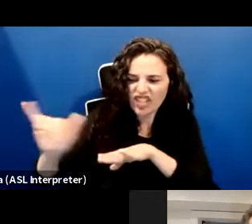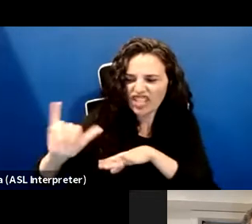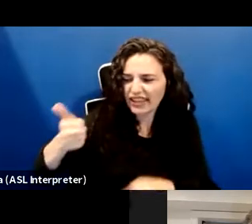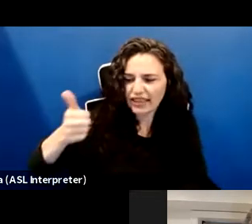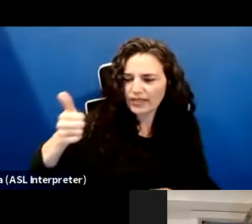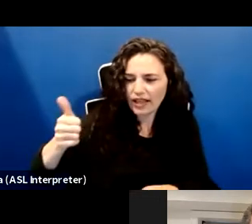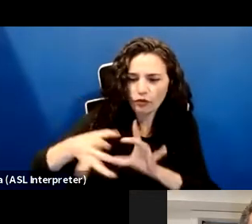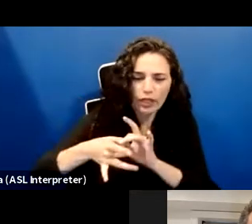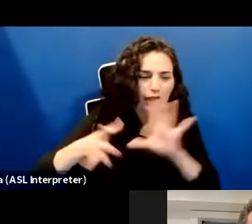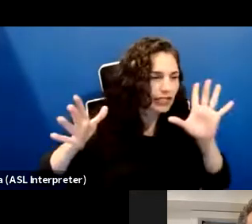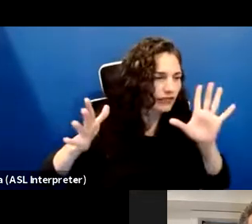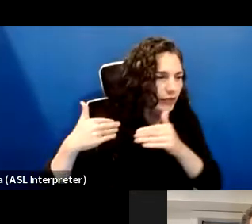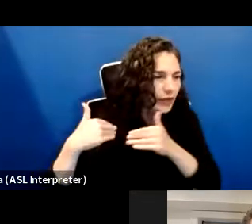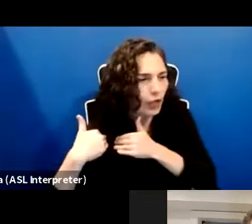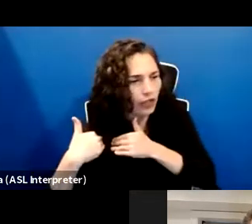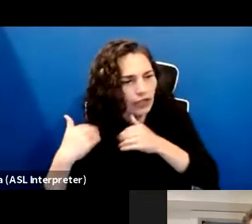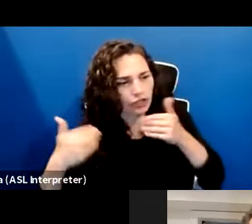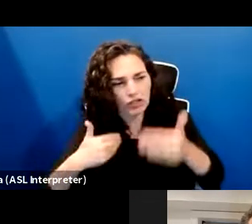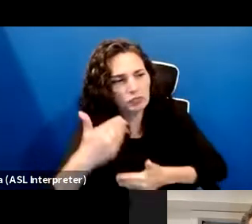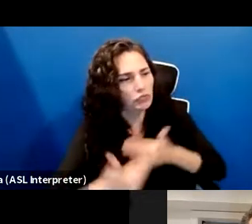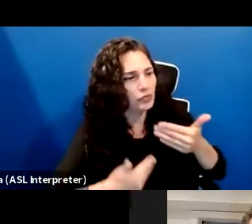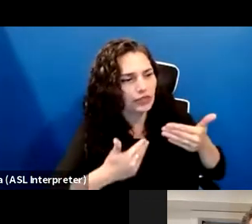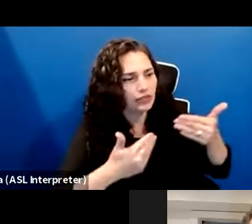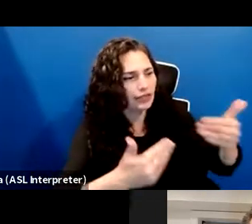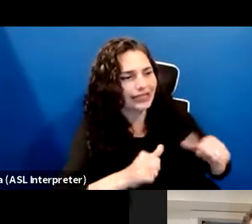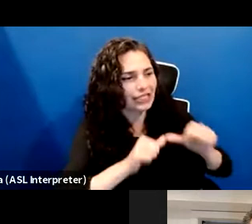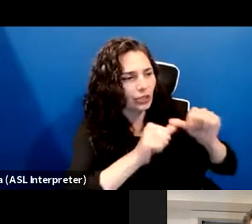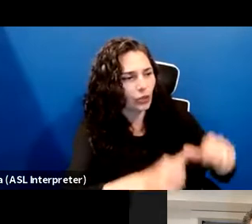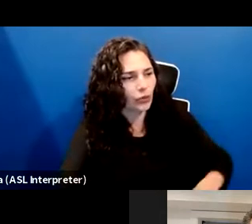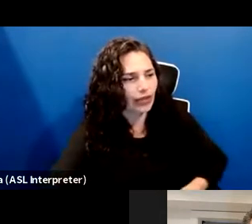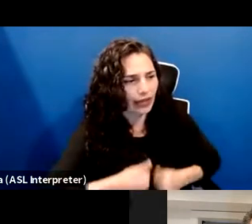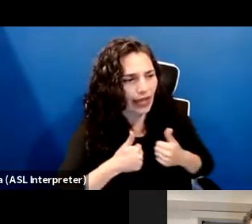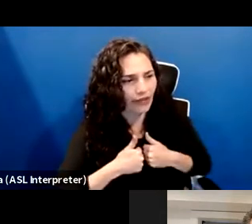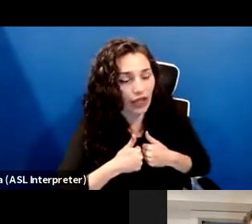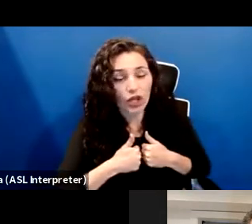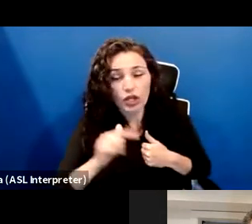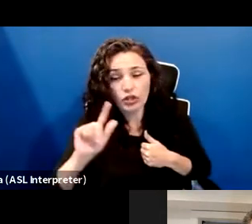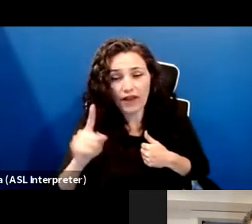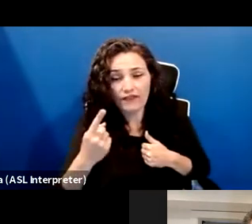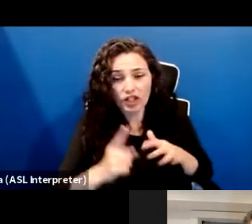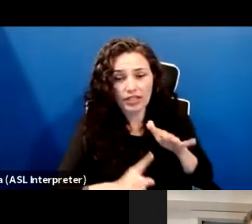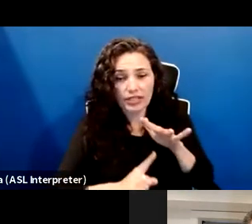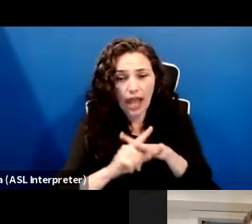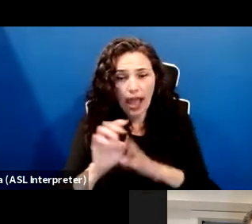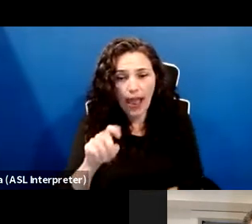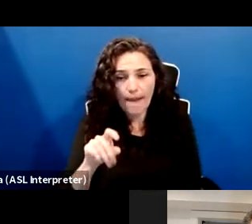And I think when you go out in the first episode you can really sense it, like you you were actually in a whole world